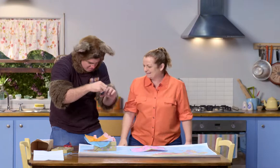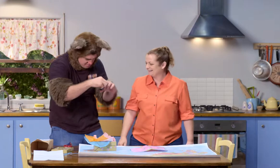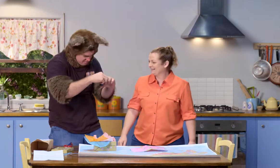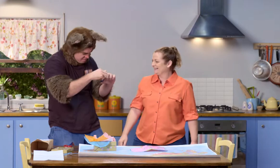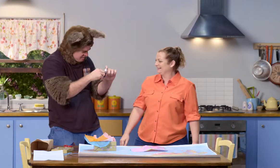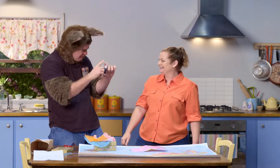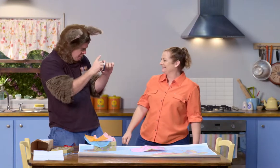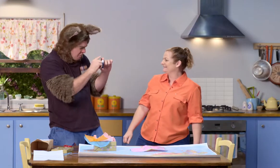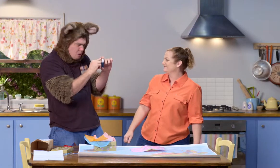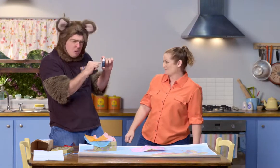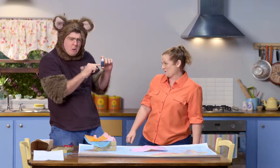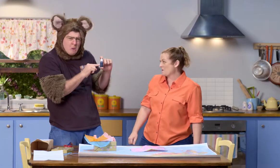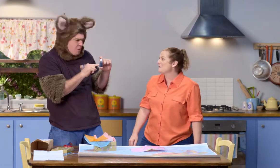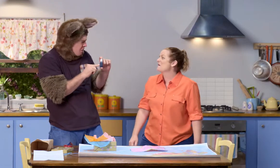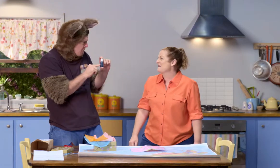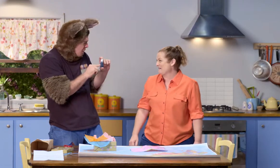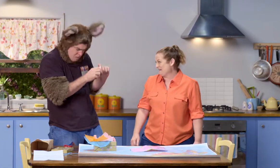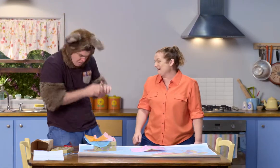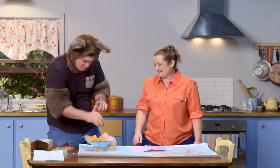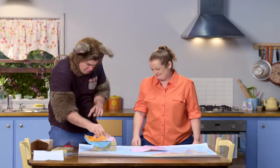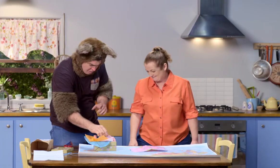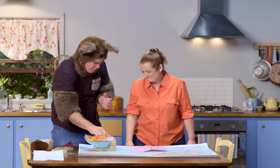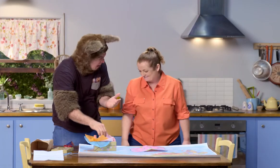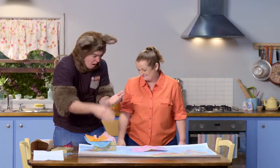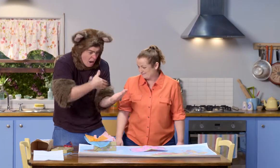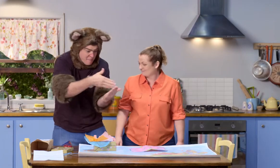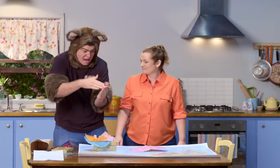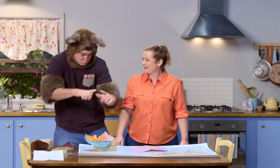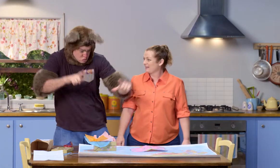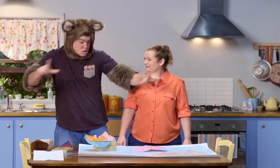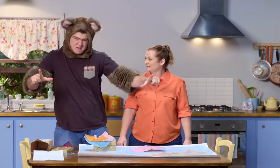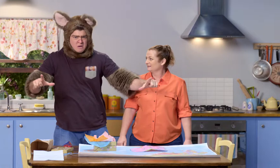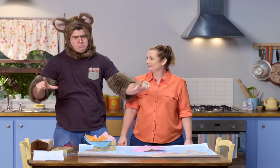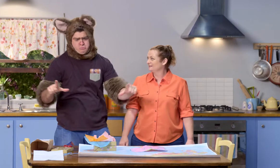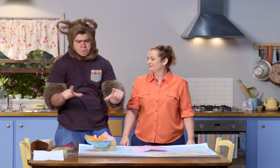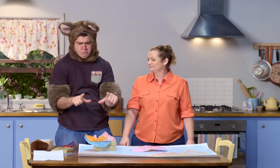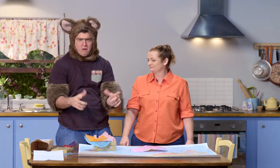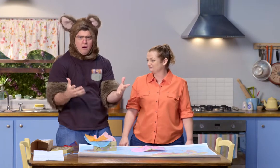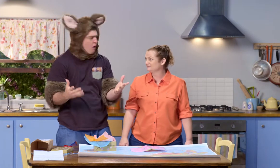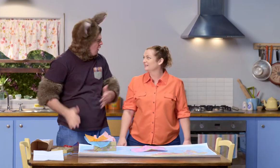But...it's so small. Yes. I can't do a big painting using this!